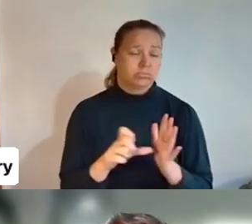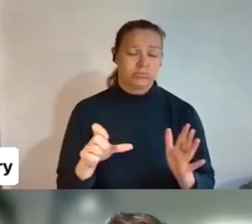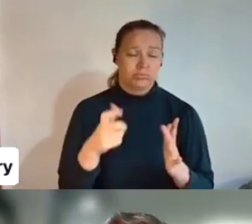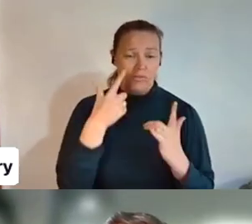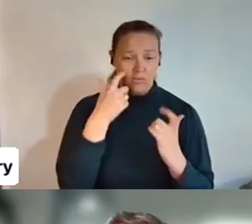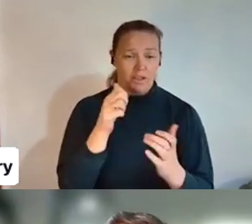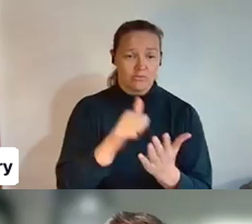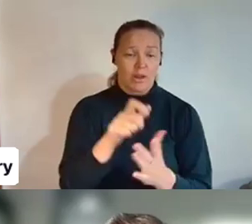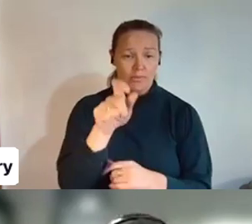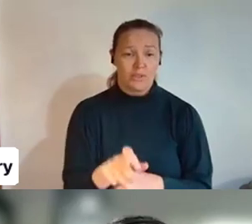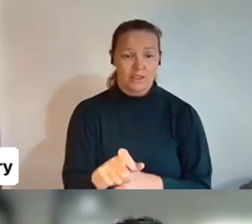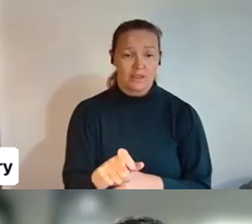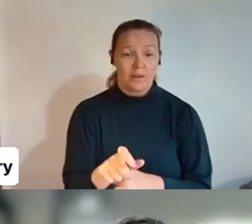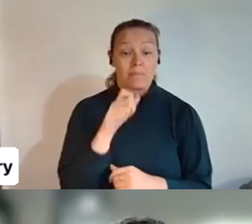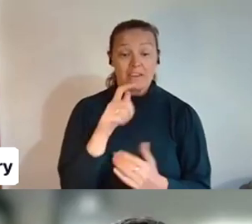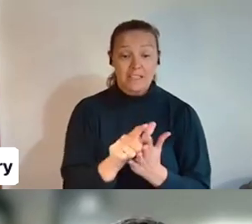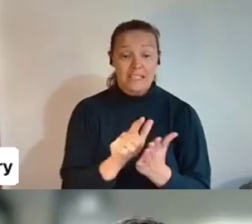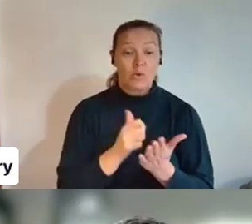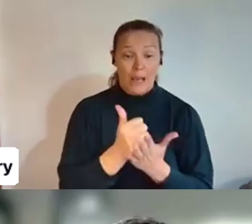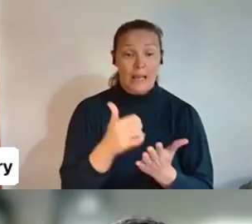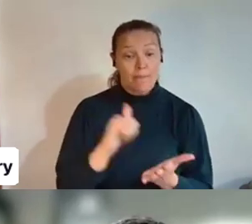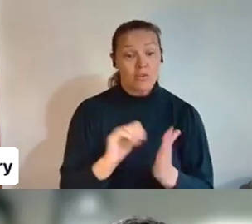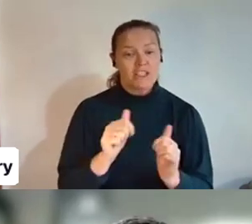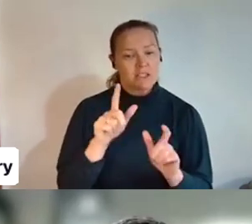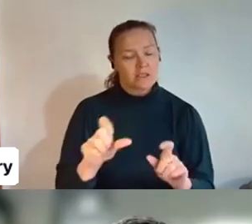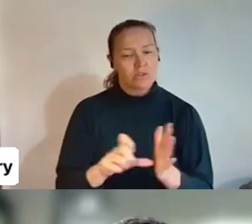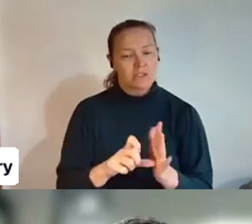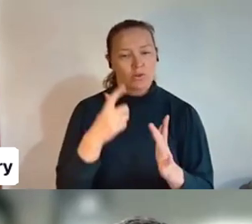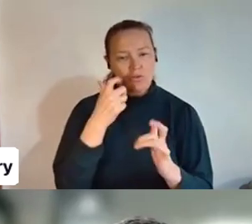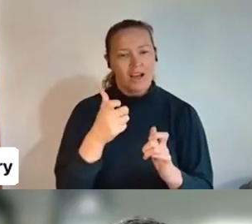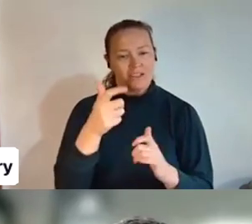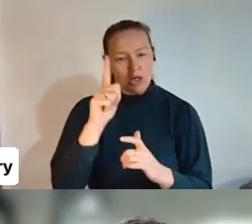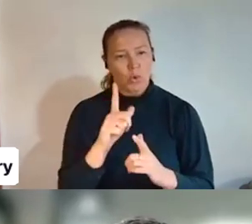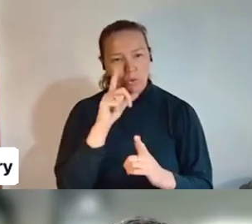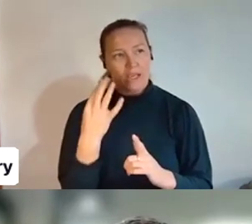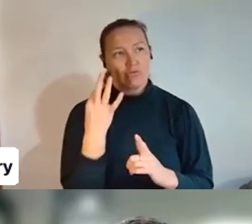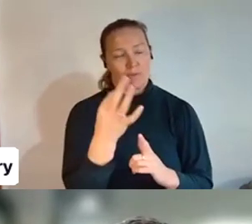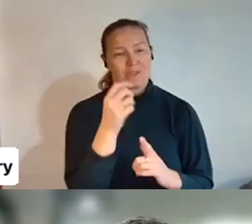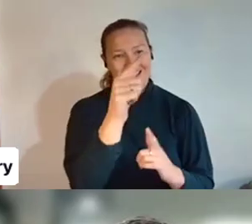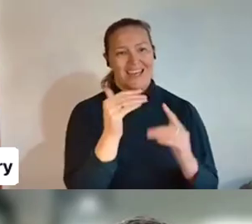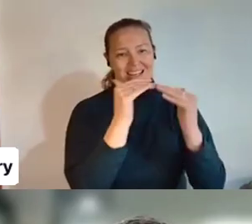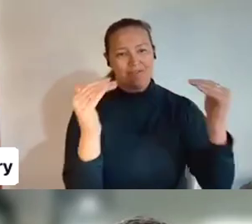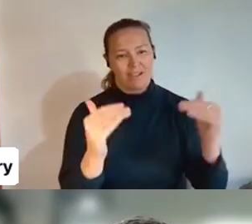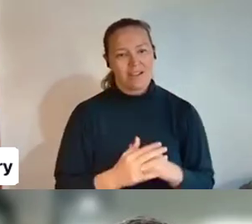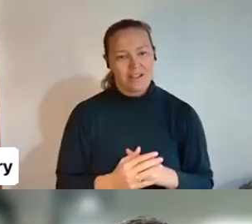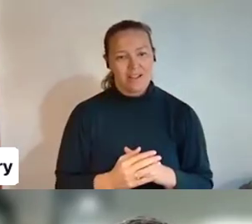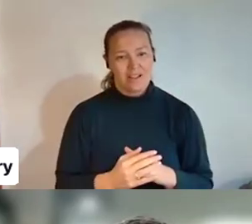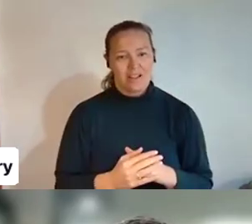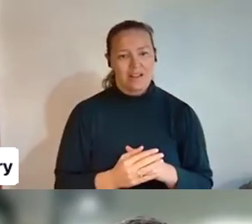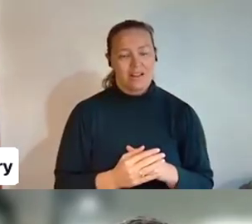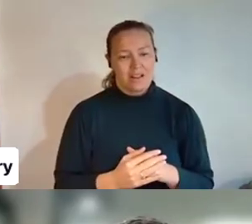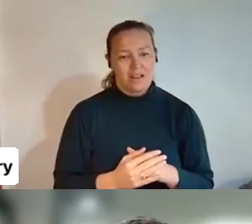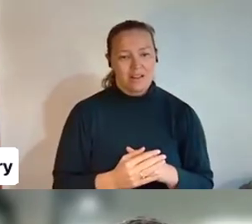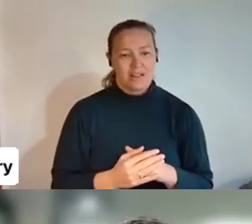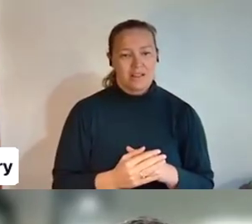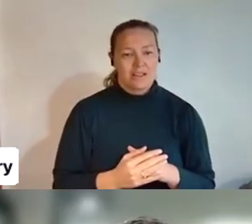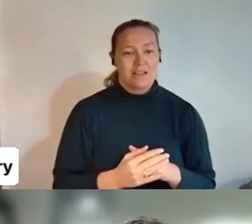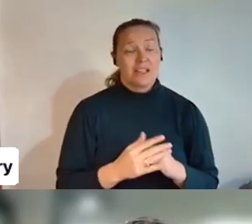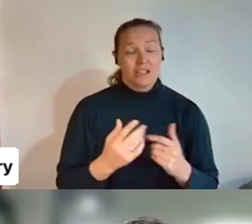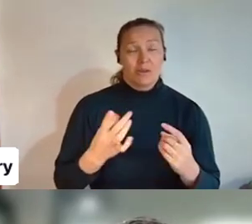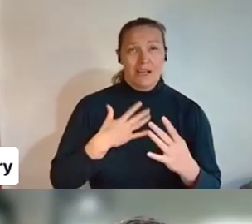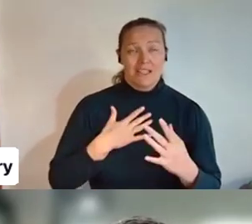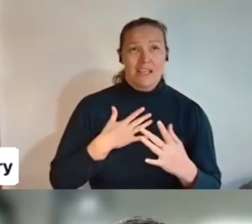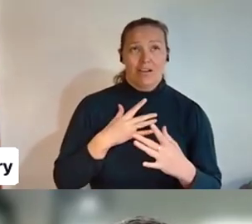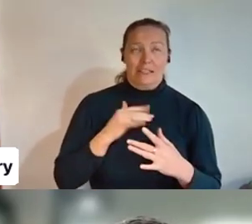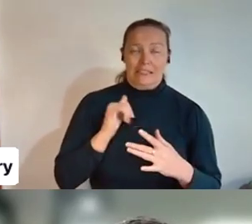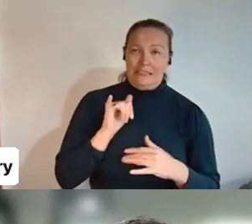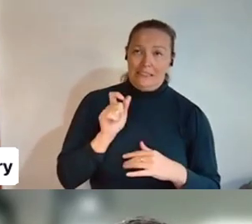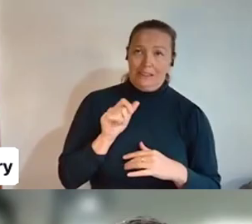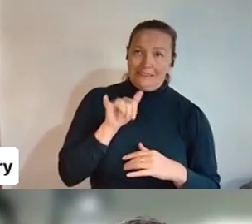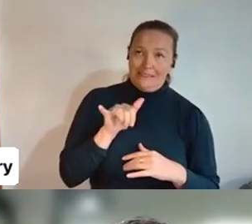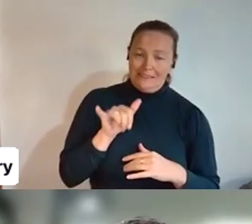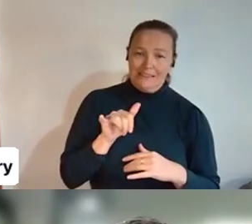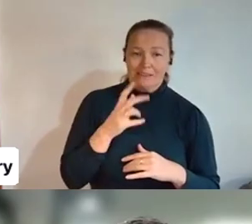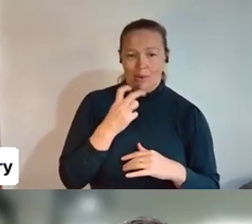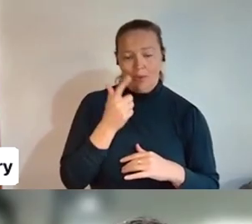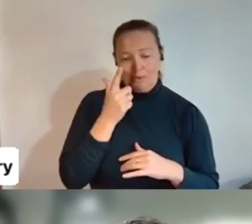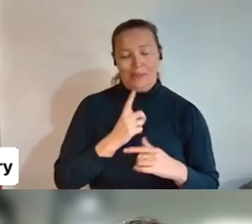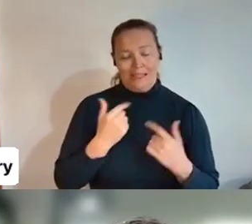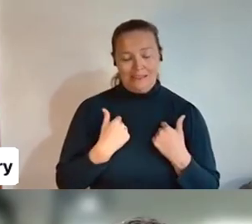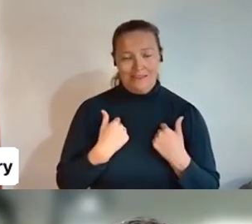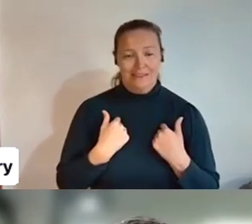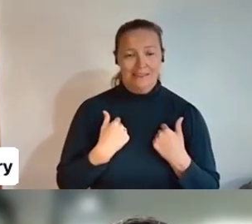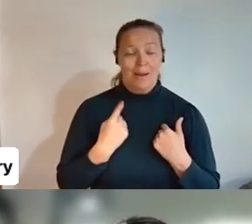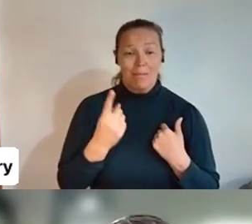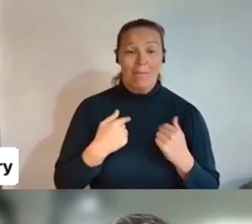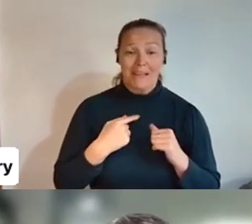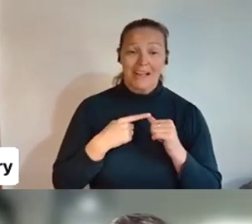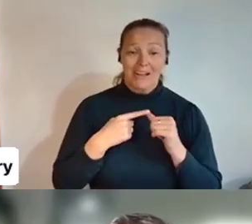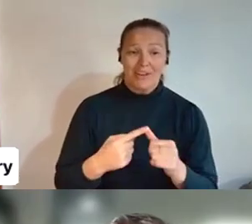Legal Aid approved to pay for that lawyer. So from this cynical, old lawyer, my advice is don't give